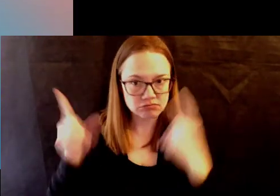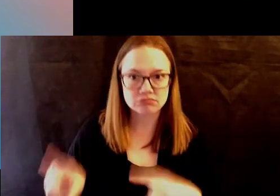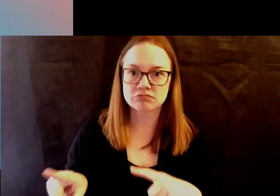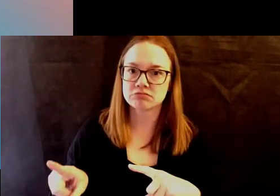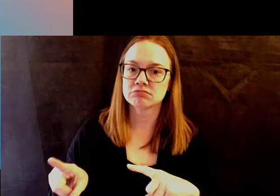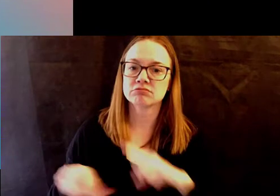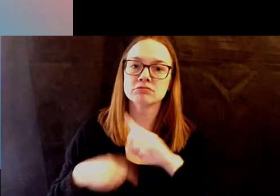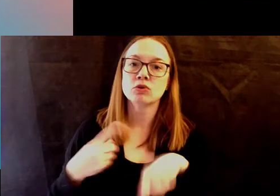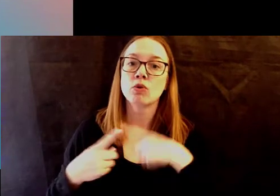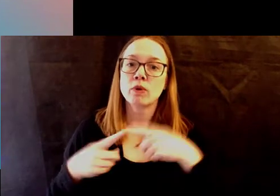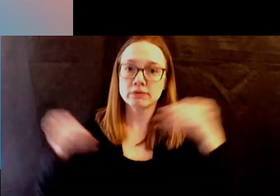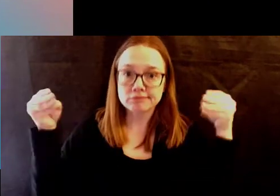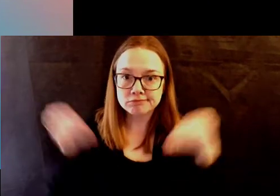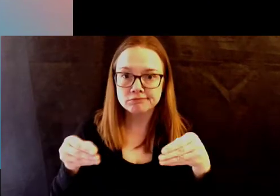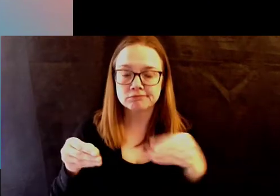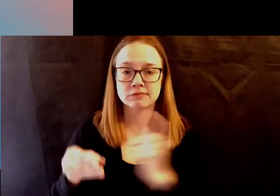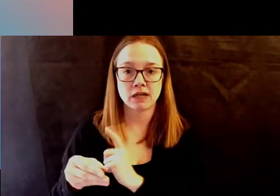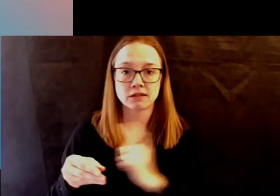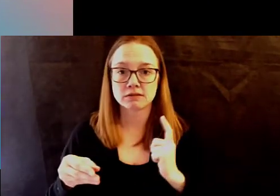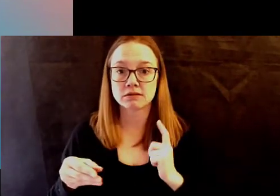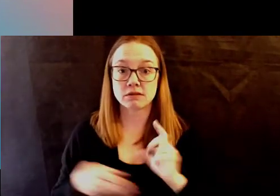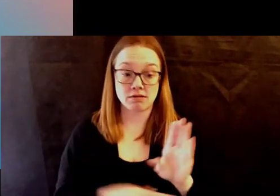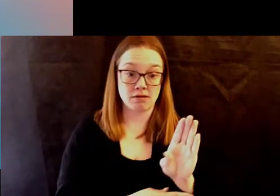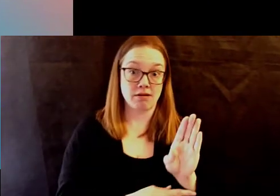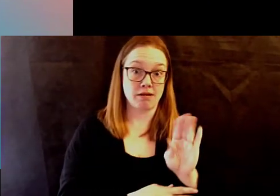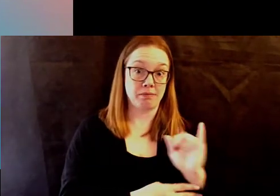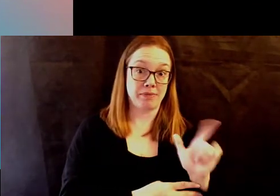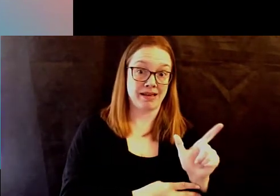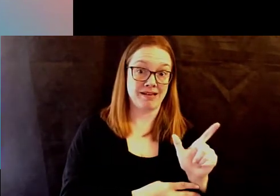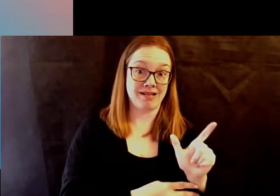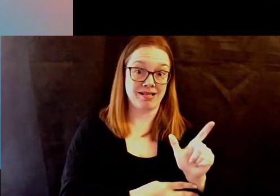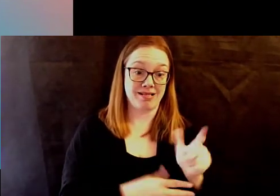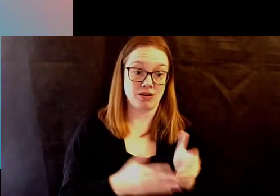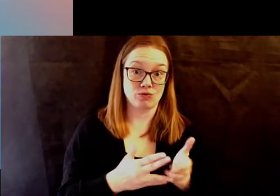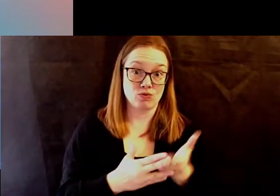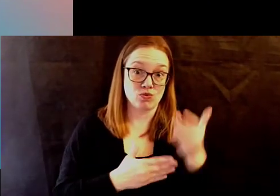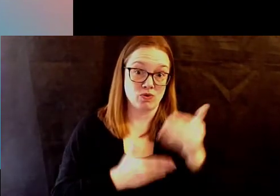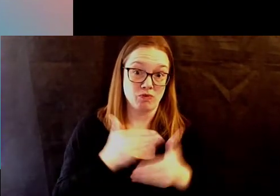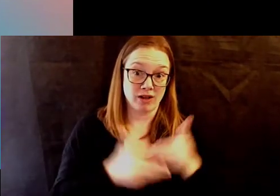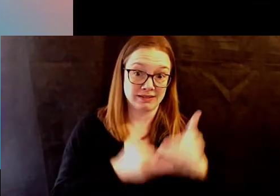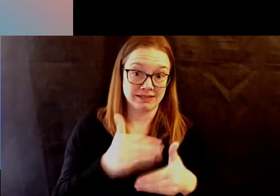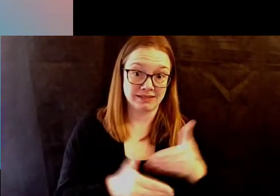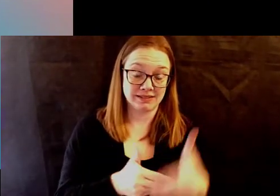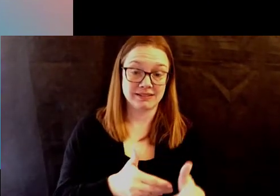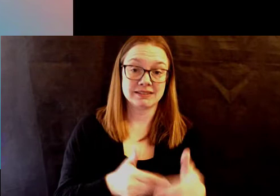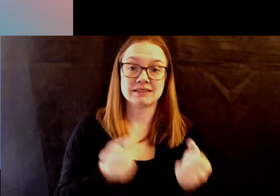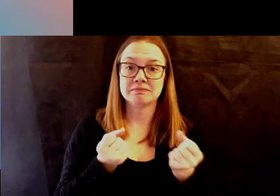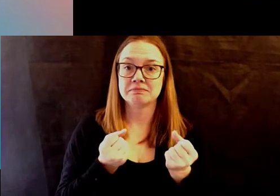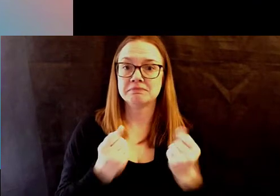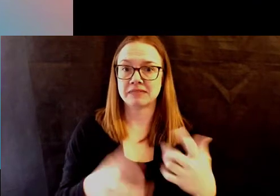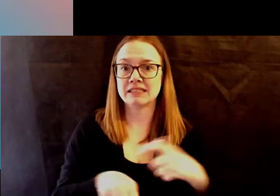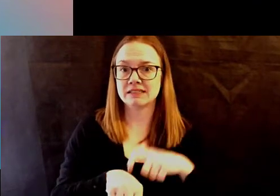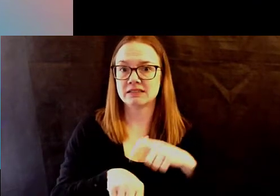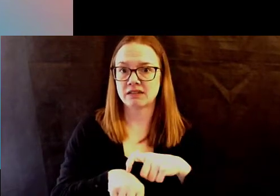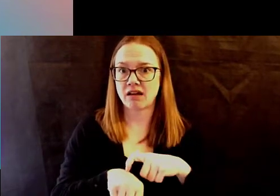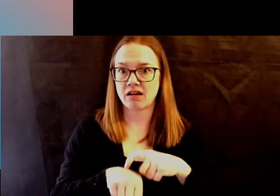As the bill goes through the legislative process, there'll be several opportunities for it to be heard in committee. And when it's heard in committee,